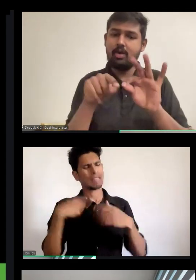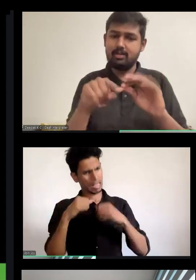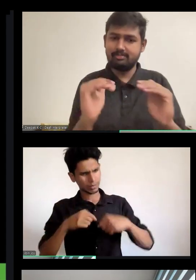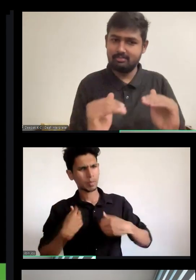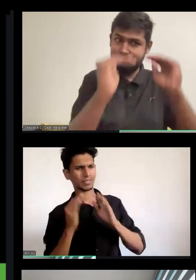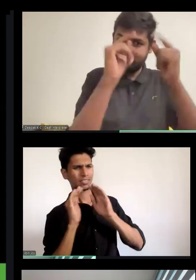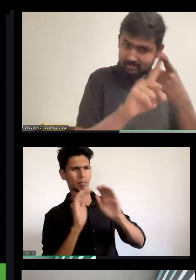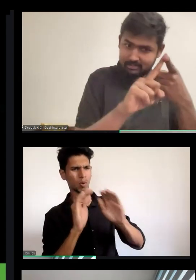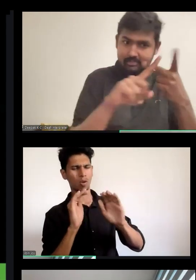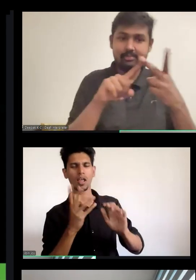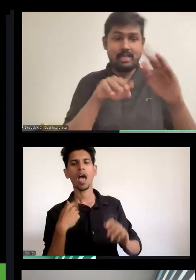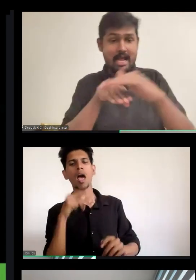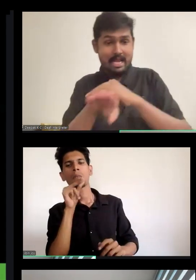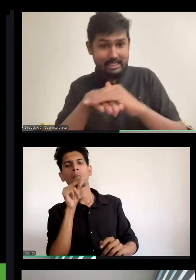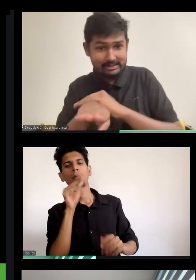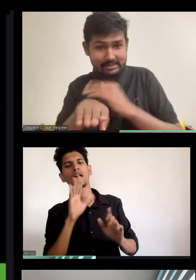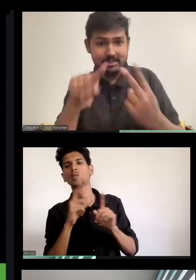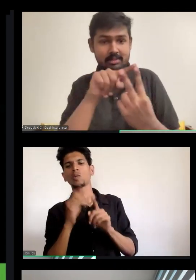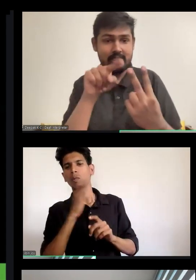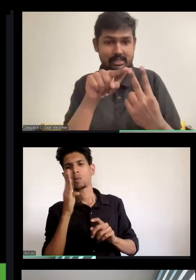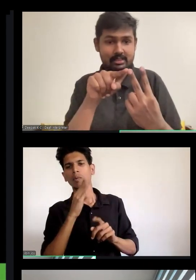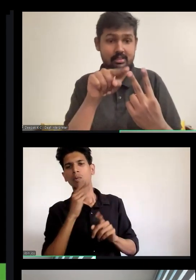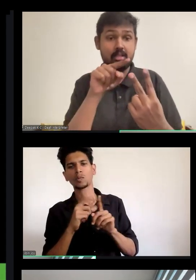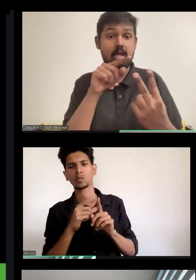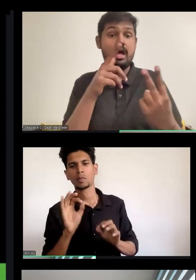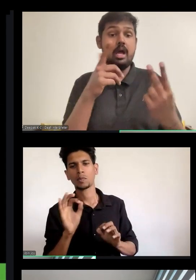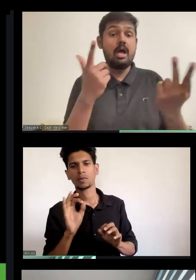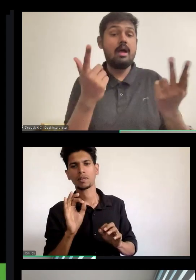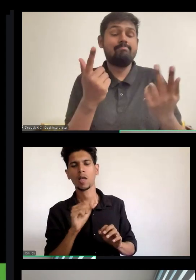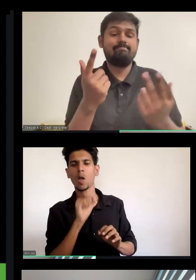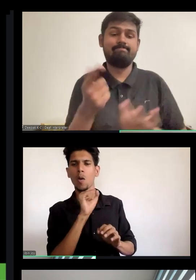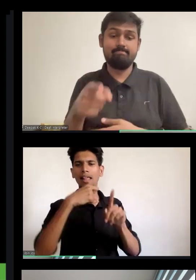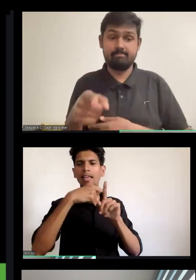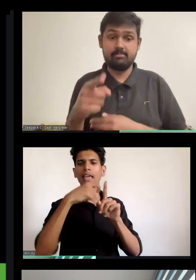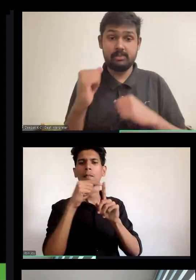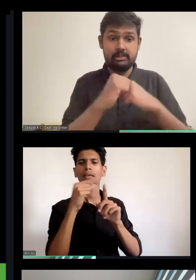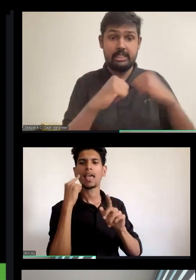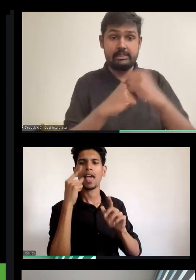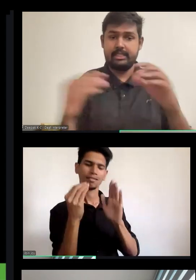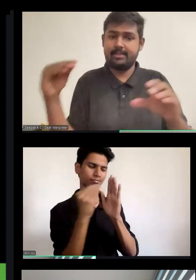But is it there on their KPIs, key performance indicators, the budgets, the world reporting?